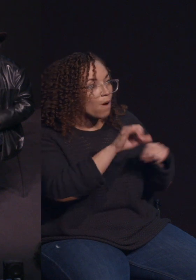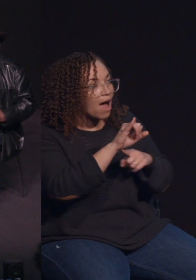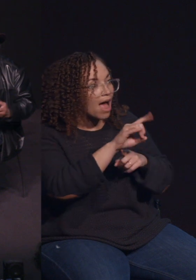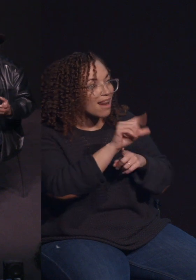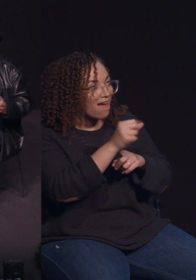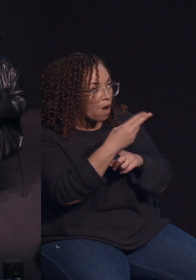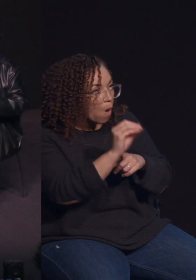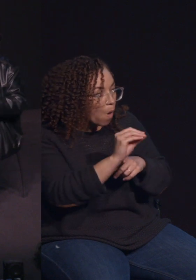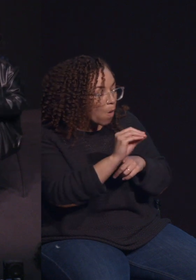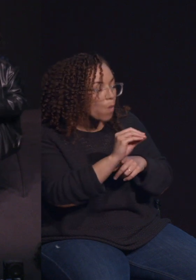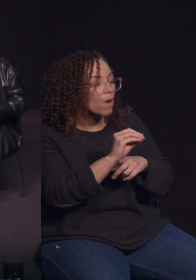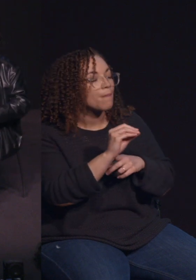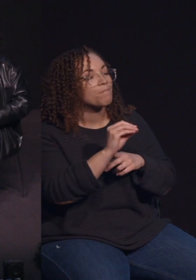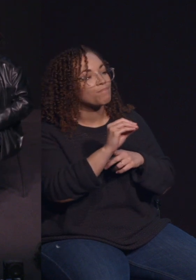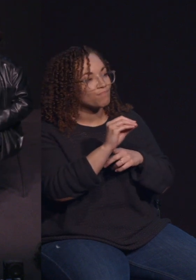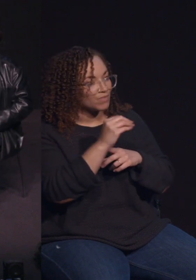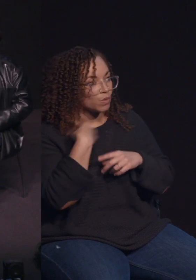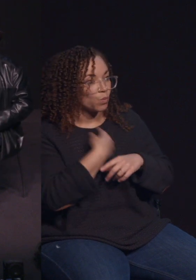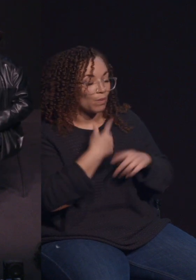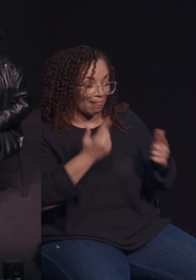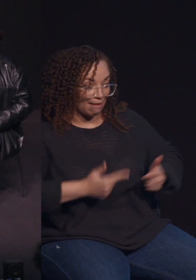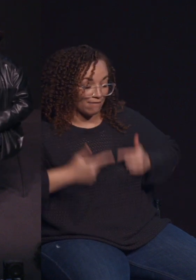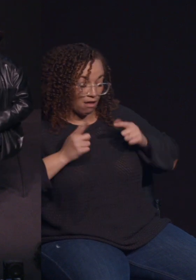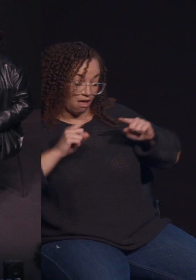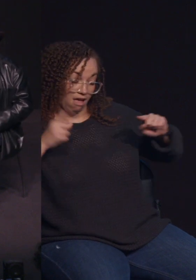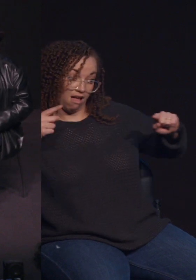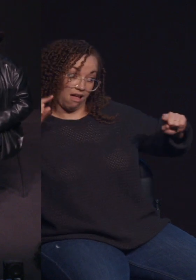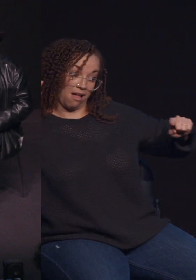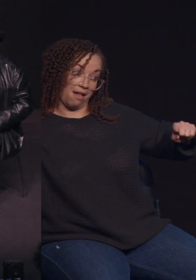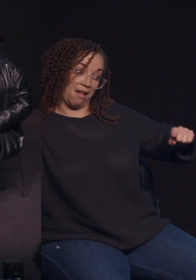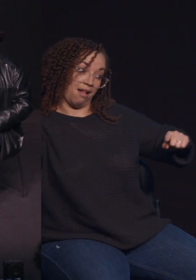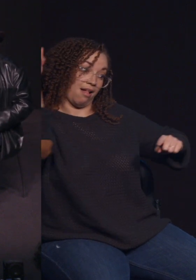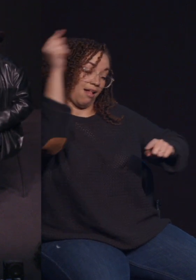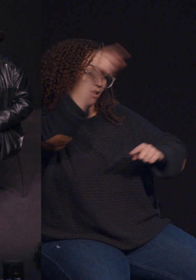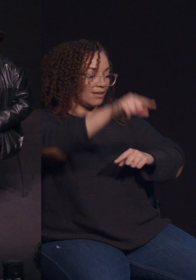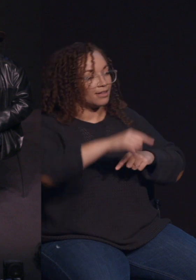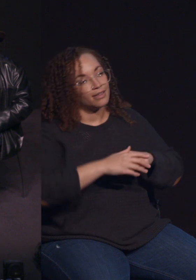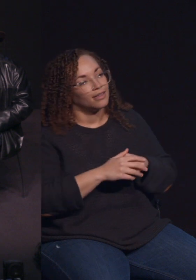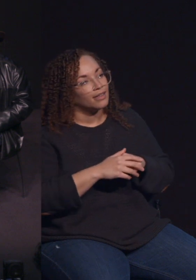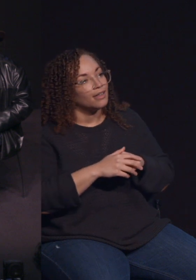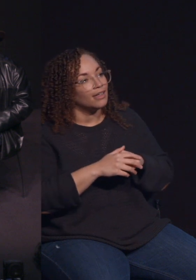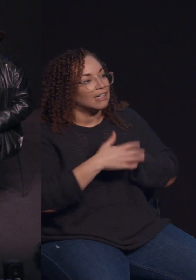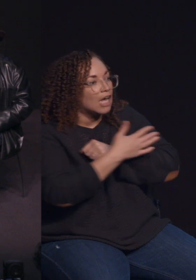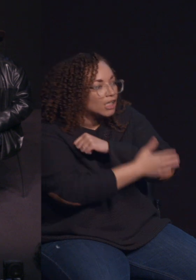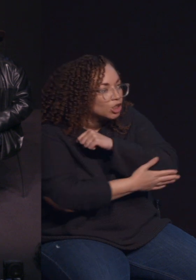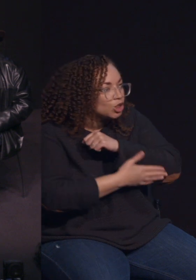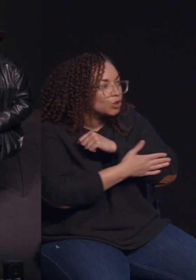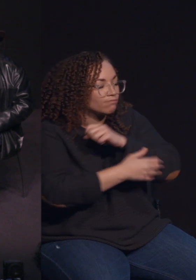So we live out, out in the woods. But to me, kind of as a kid, is I thought it actually was the